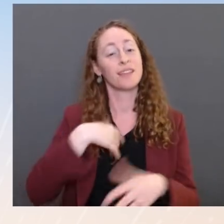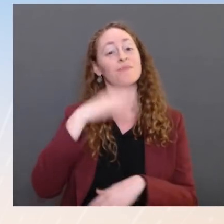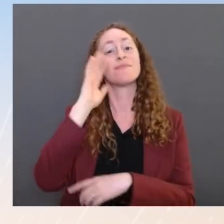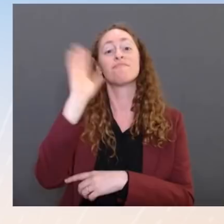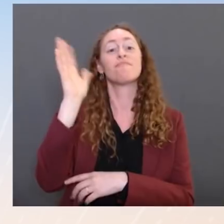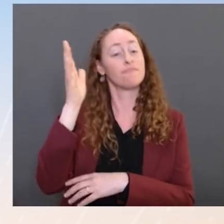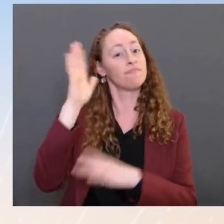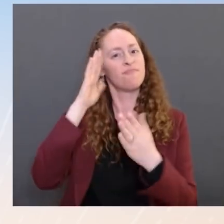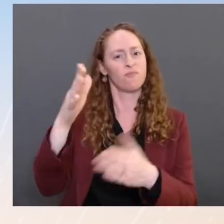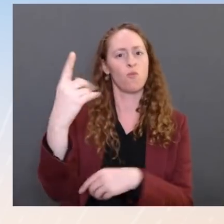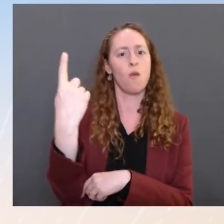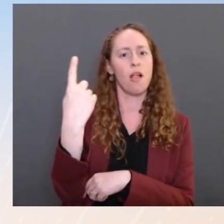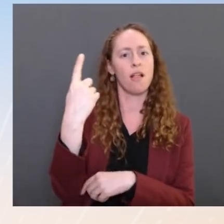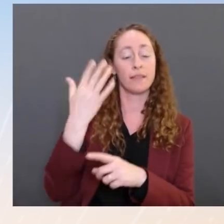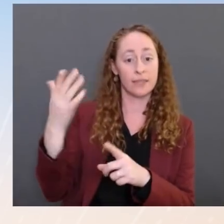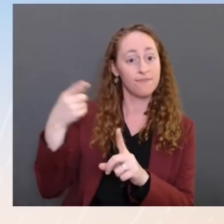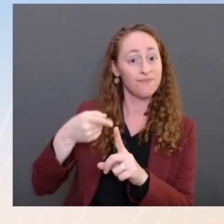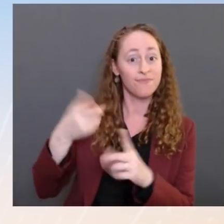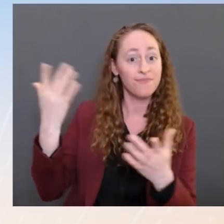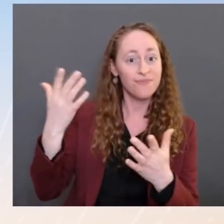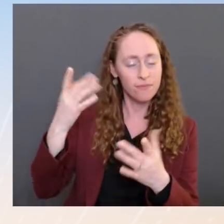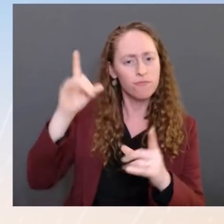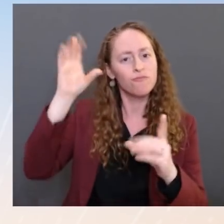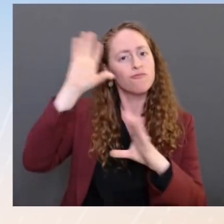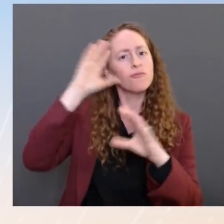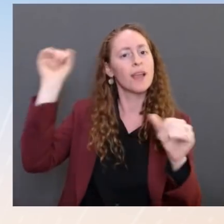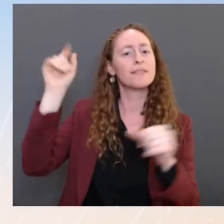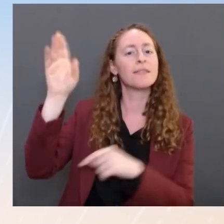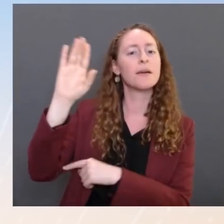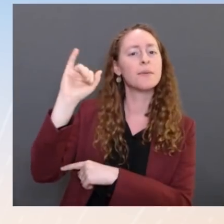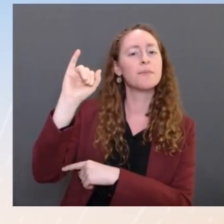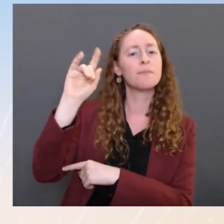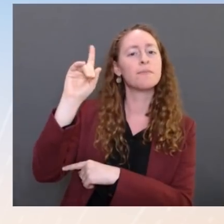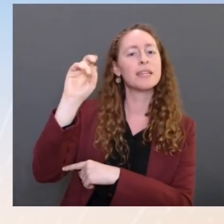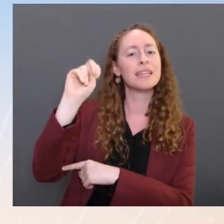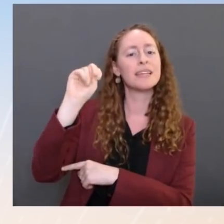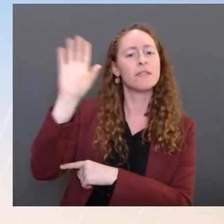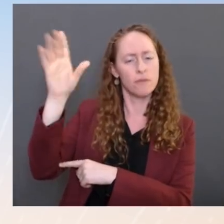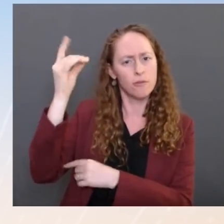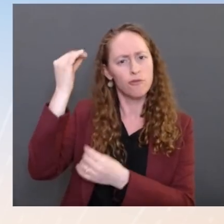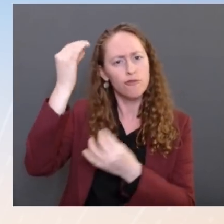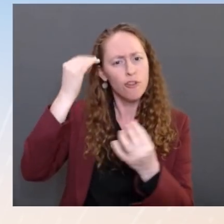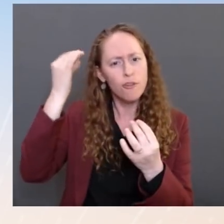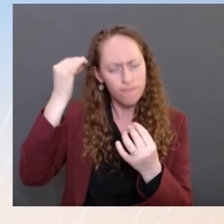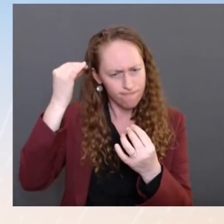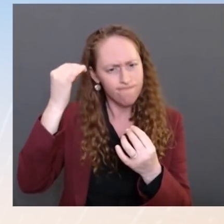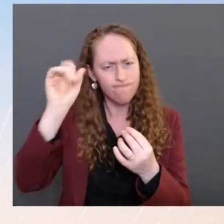to work urgently to ensure that infant formula is safe and available for families across the country